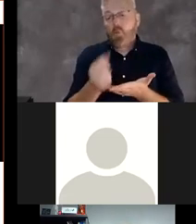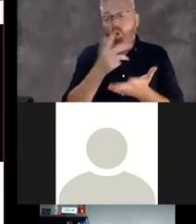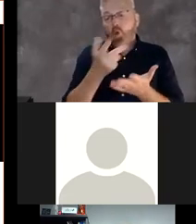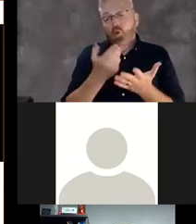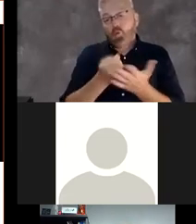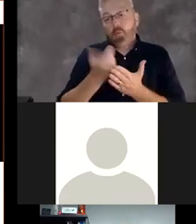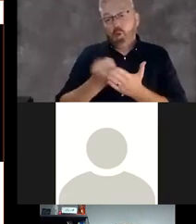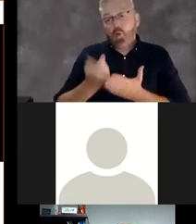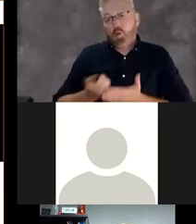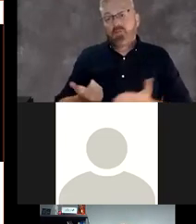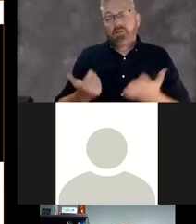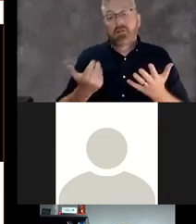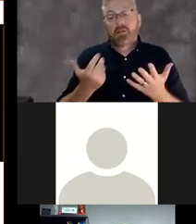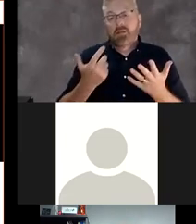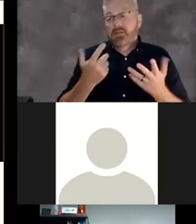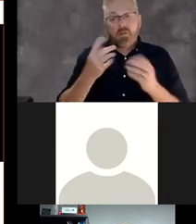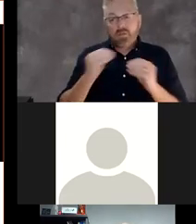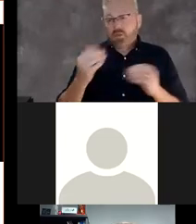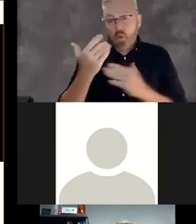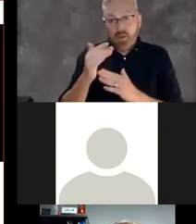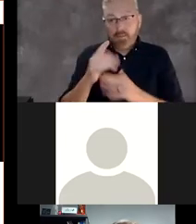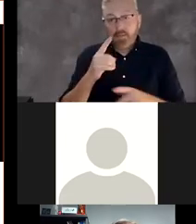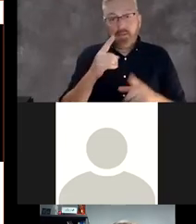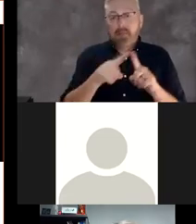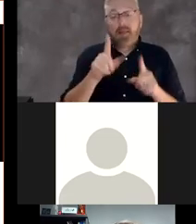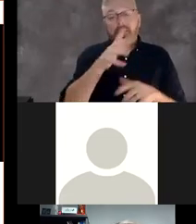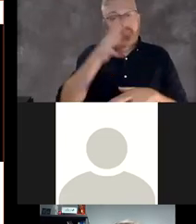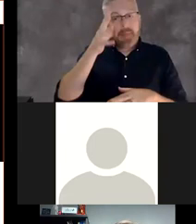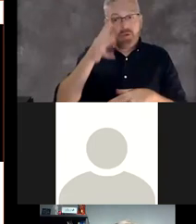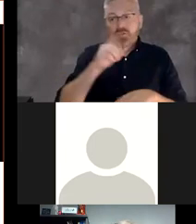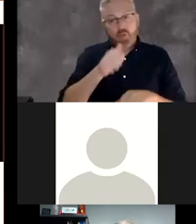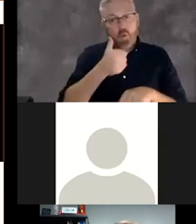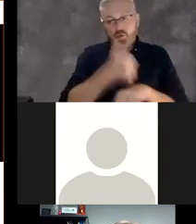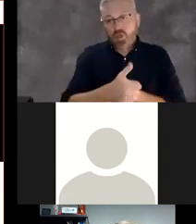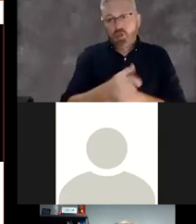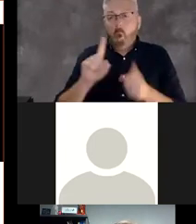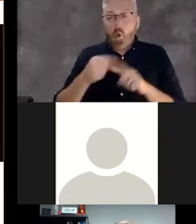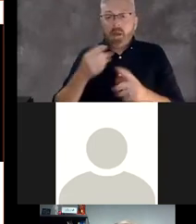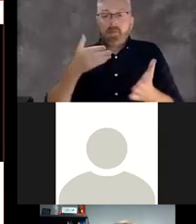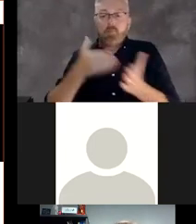HERE IS THAT THE PARENTS DON'T FILE CHARGES, ONLY THE PROSECUTOR DOES. SO THE PROSECUTOR COULD JUST